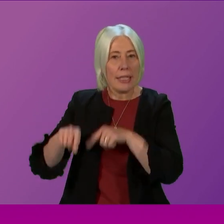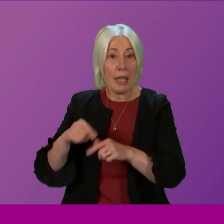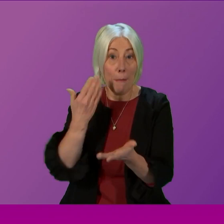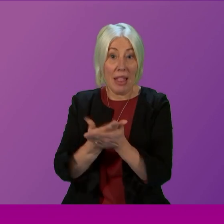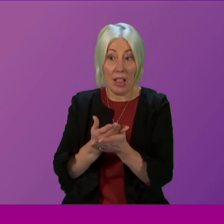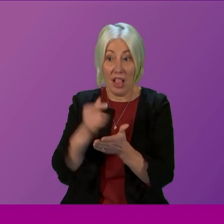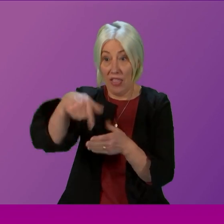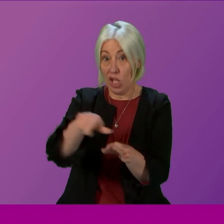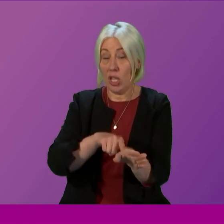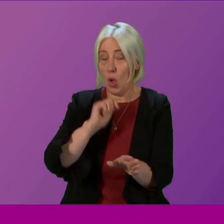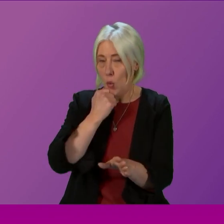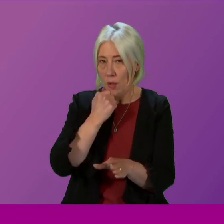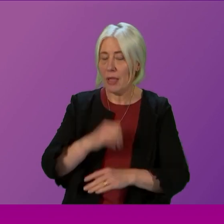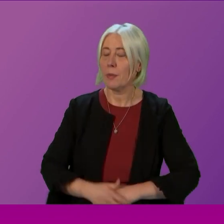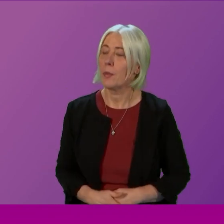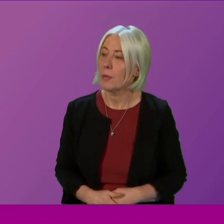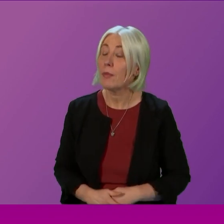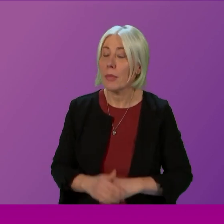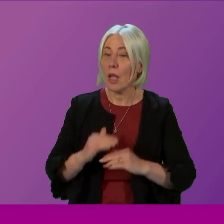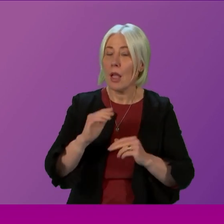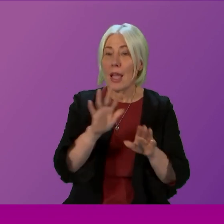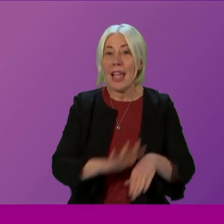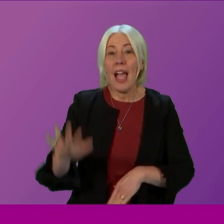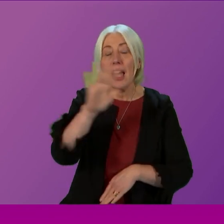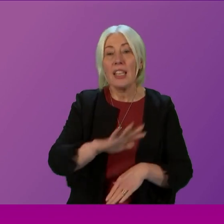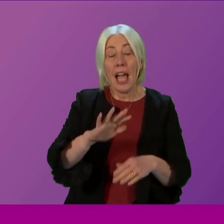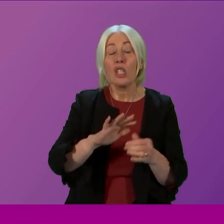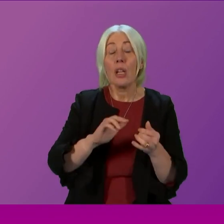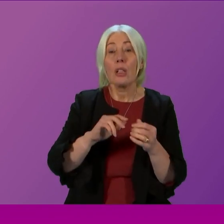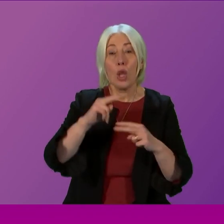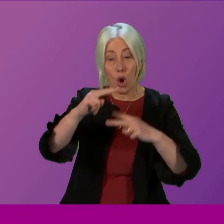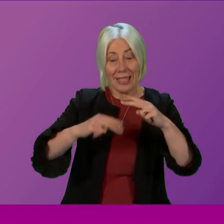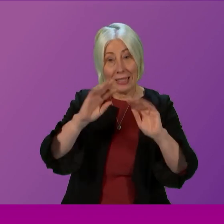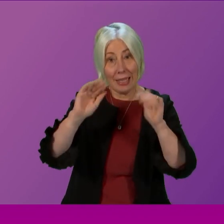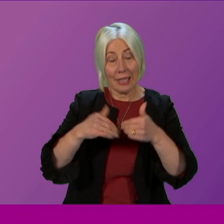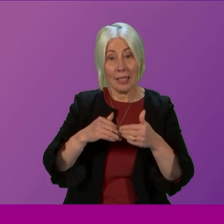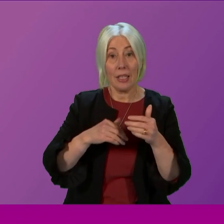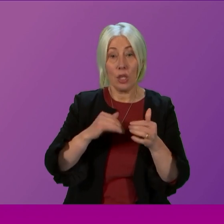The National Autistic Society Scotland and Scottish Autism surveyed over 1,200